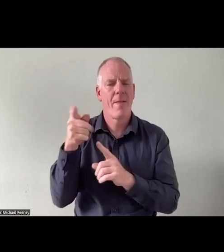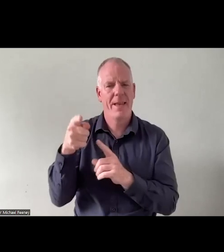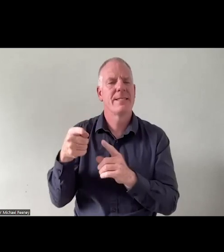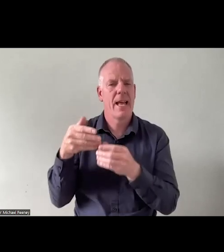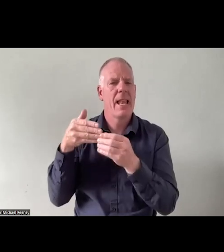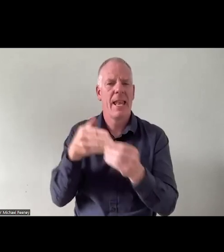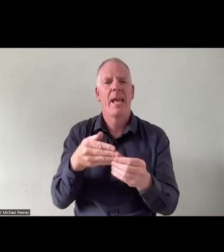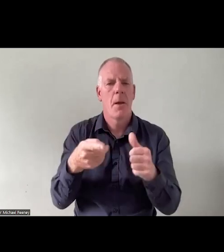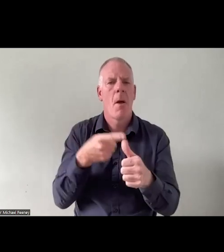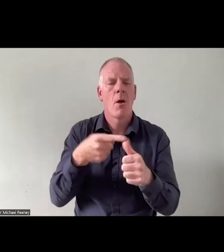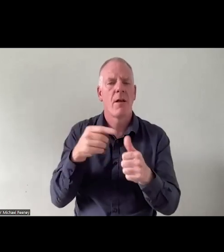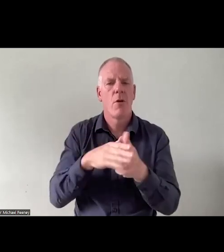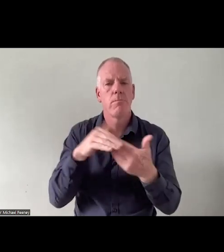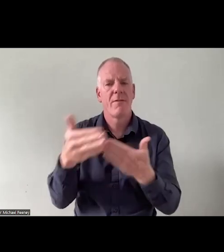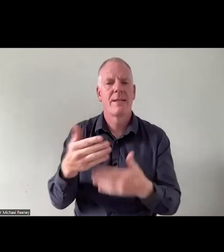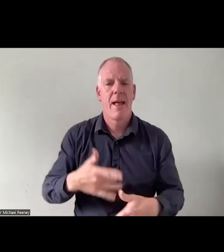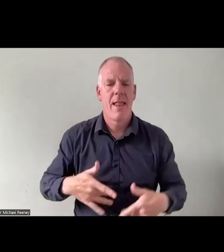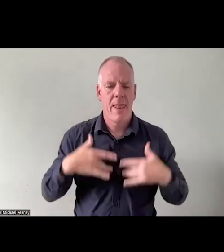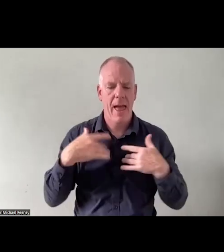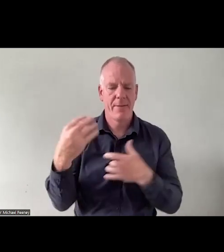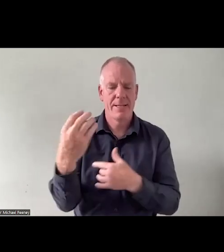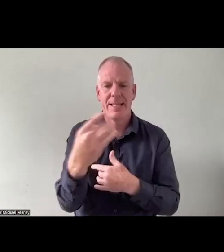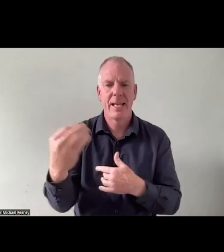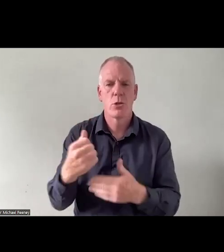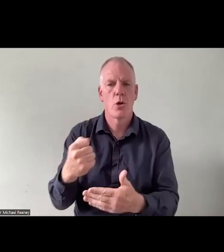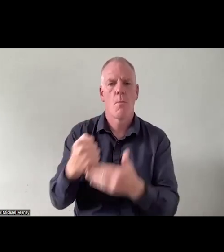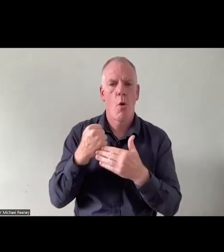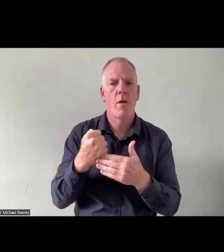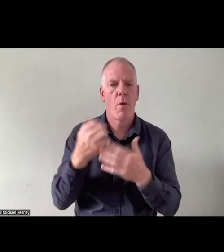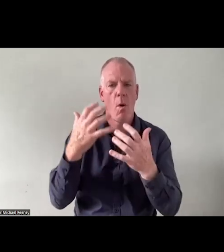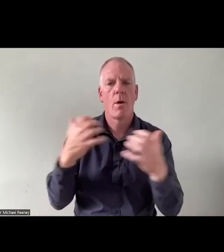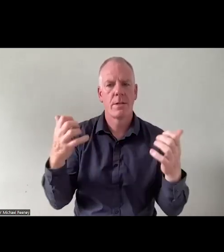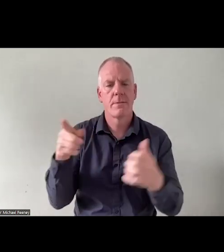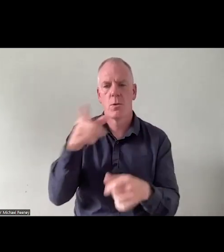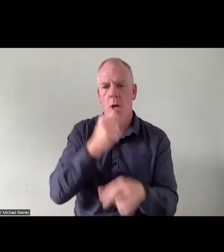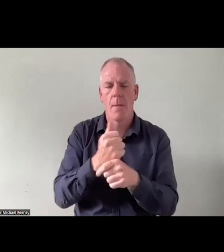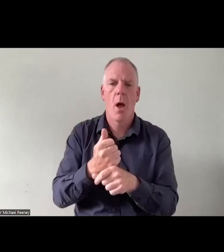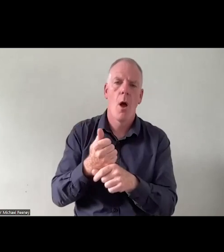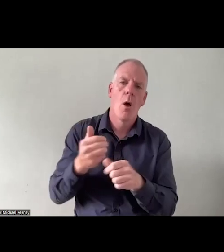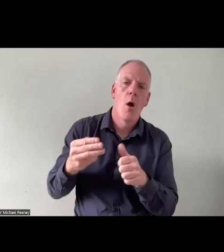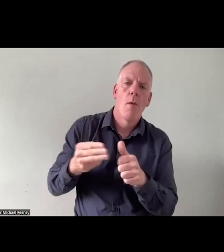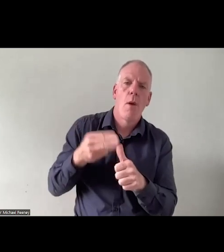or live text support for audiences. And today, Roger will be speaking about prepared text for theatre and live events.